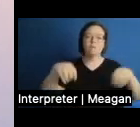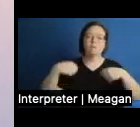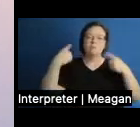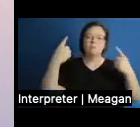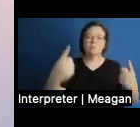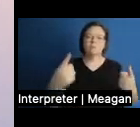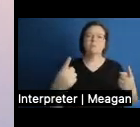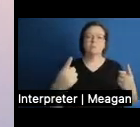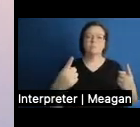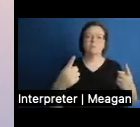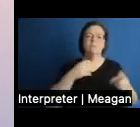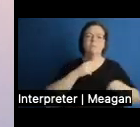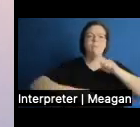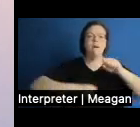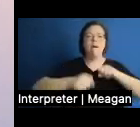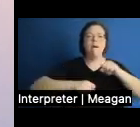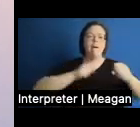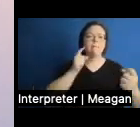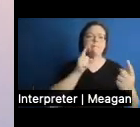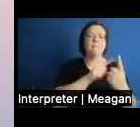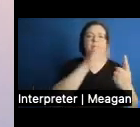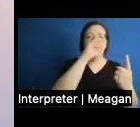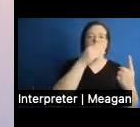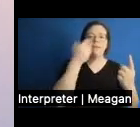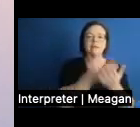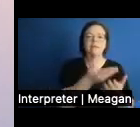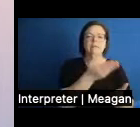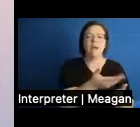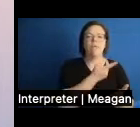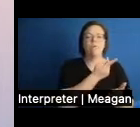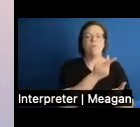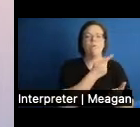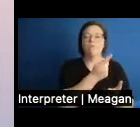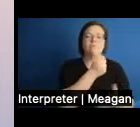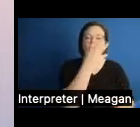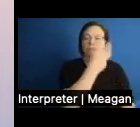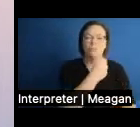I ride my bike to a boy, when I get there what we make will not be beautiful or love at all,